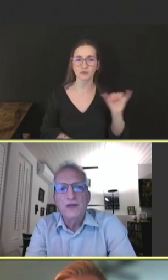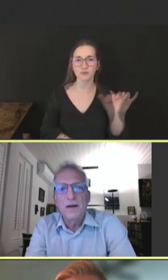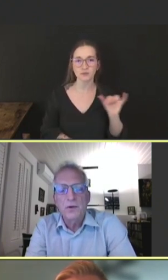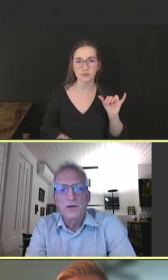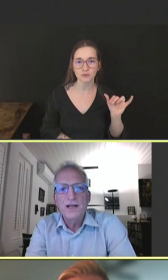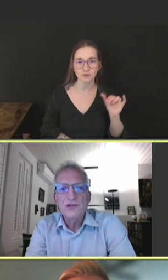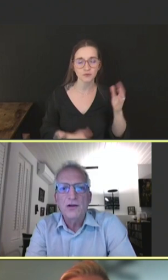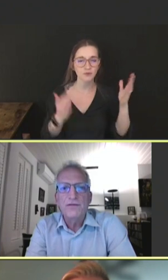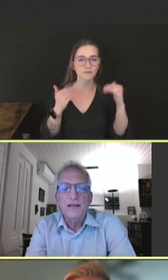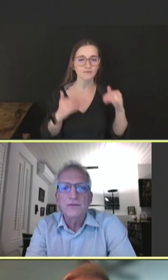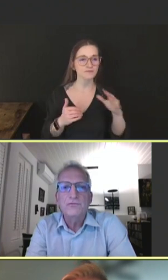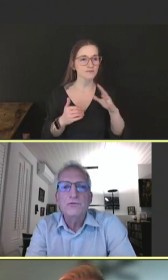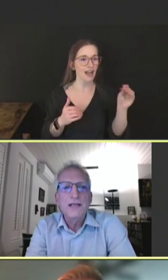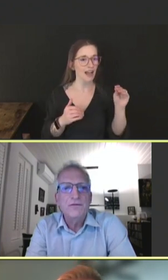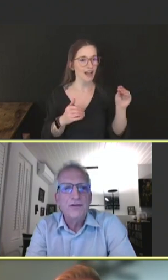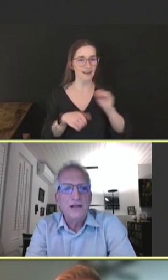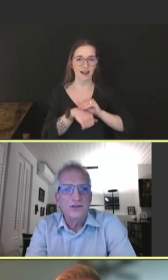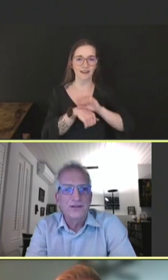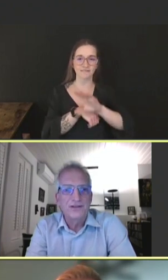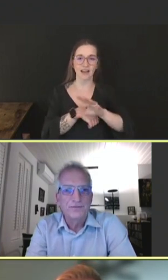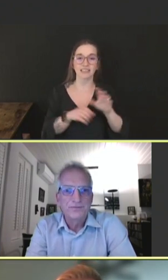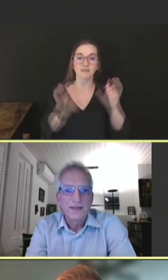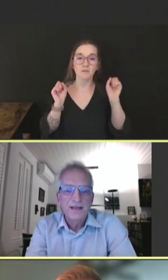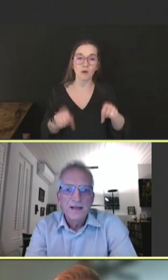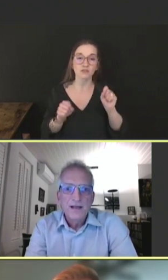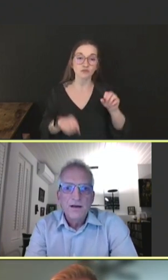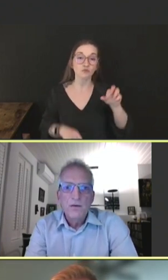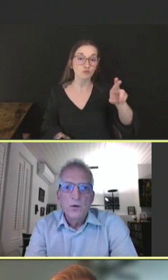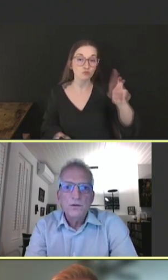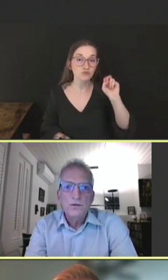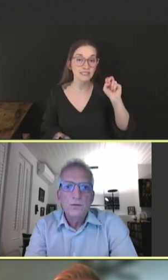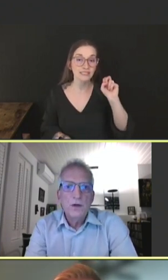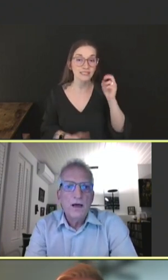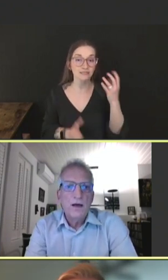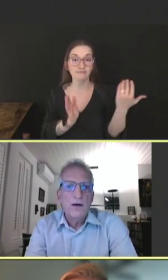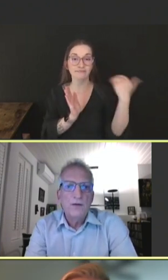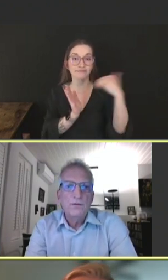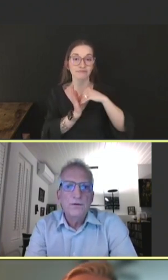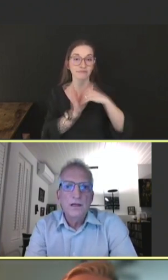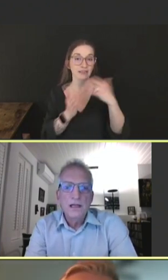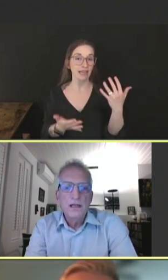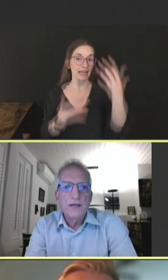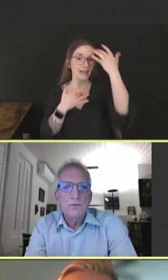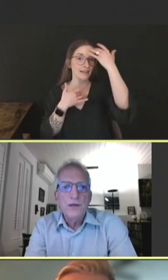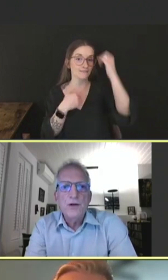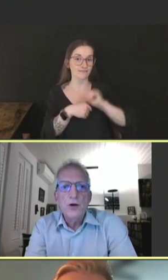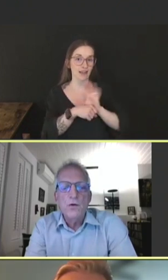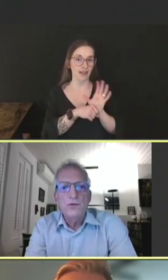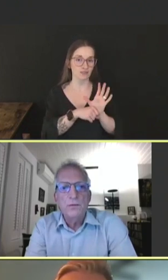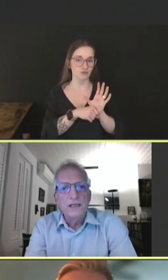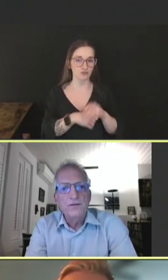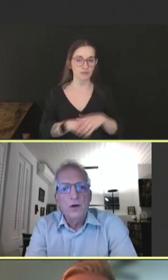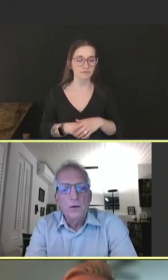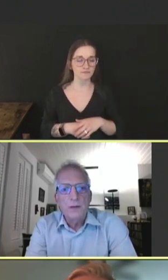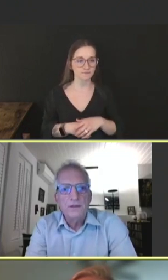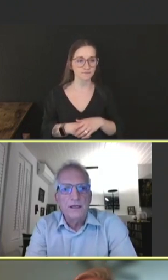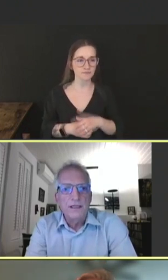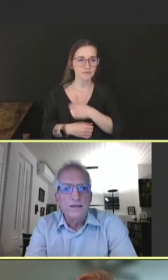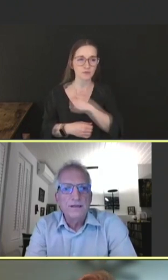potential effect of reinfections. What -- the little that we know from these follow-up studies